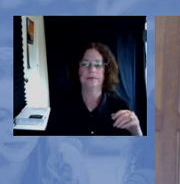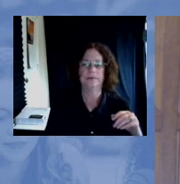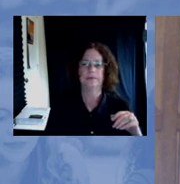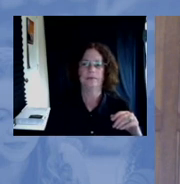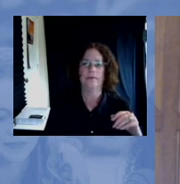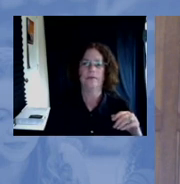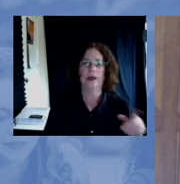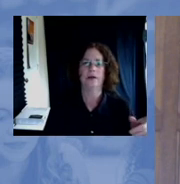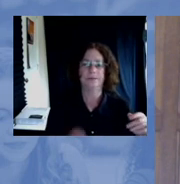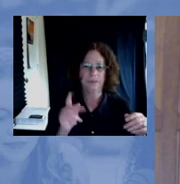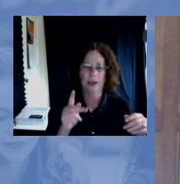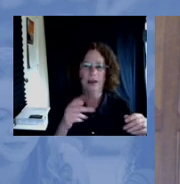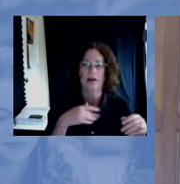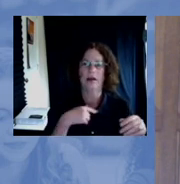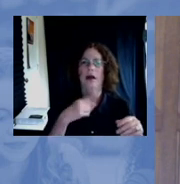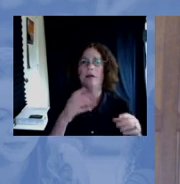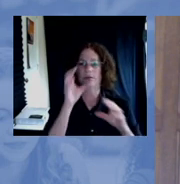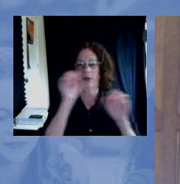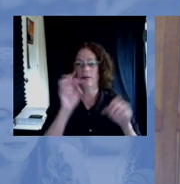PRESIDENT OF WEST KENTUCKY COMMUNITY AND TECHNICAL COLLEGE.